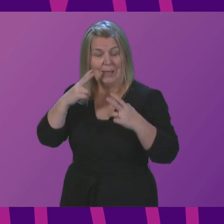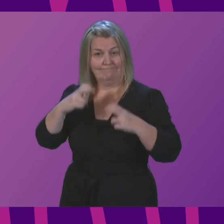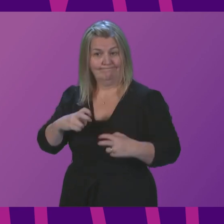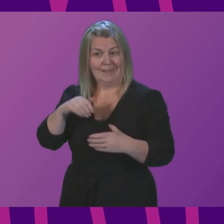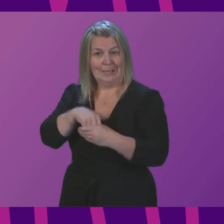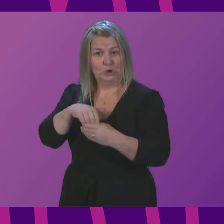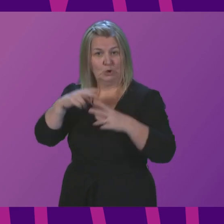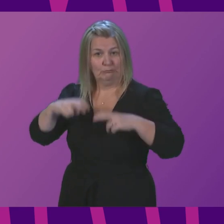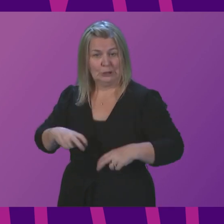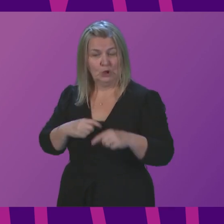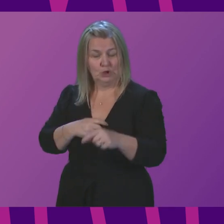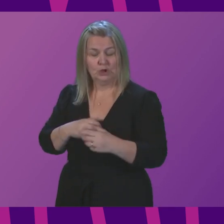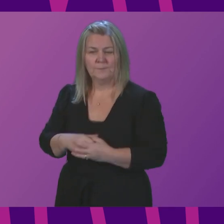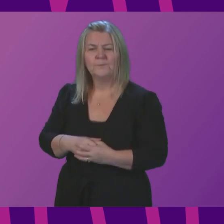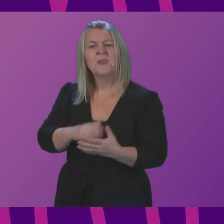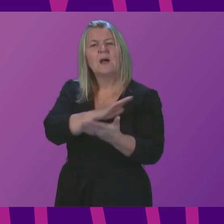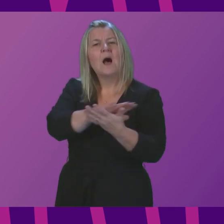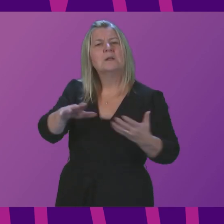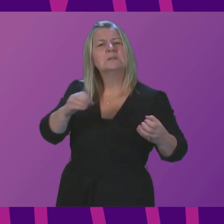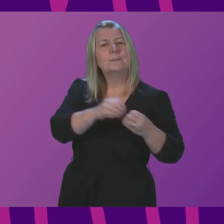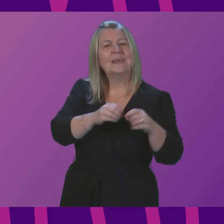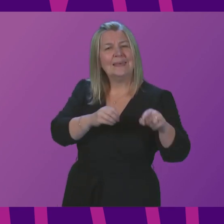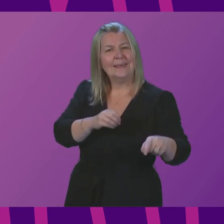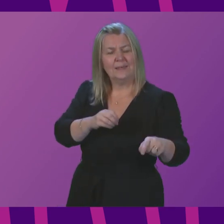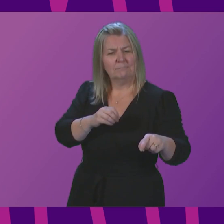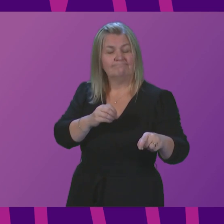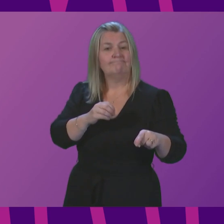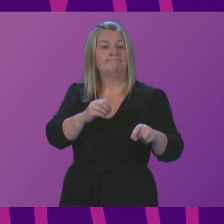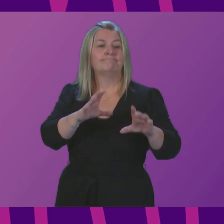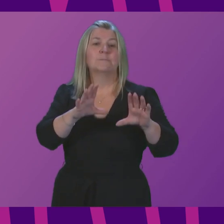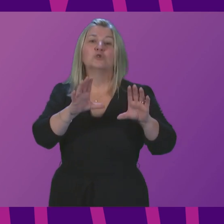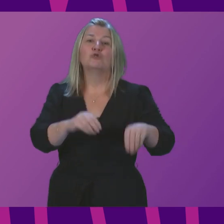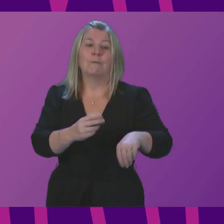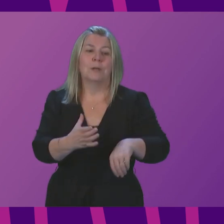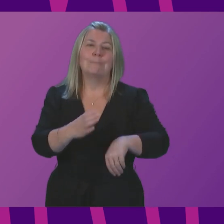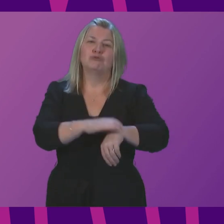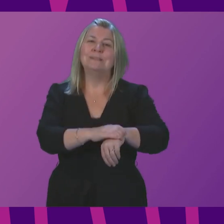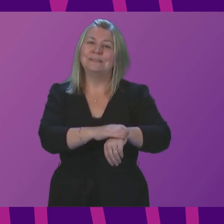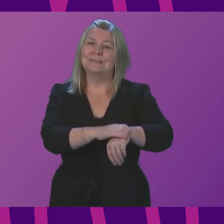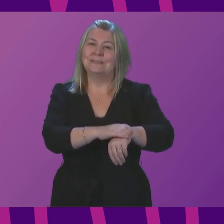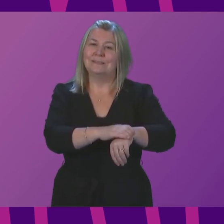Hunterston B stopped recruiting apprentices three years ago. Torness is moving towards